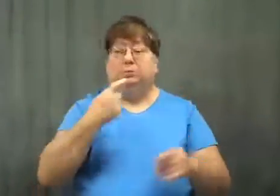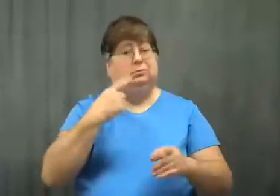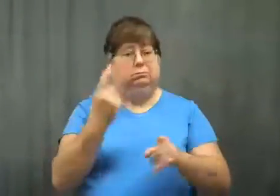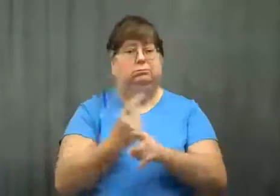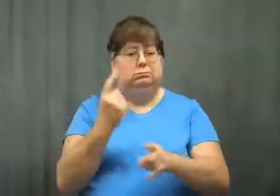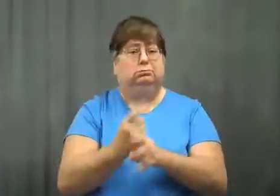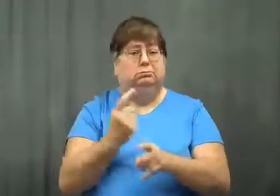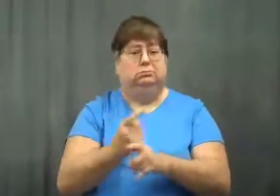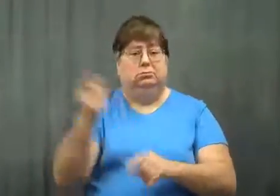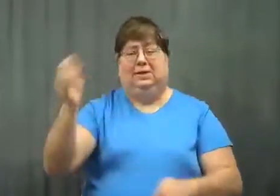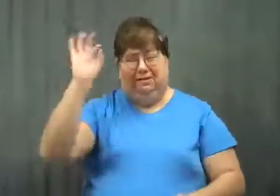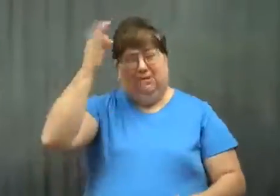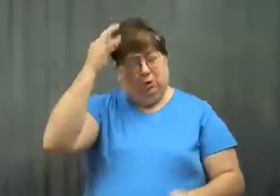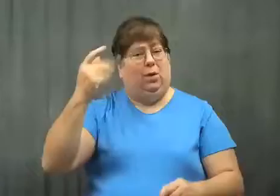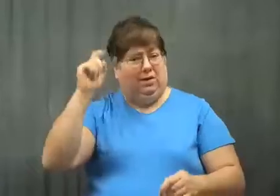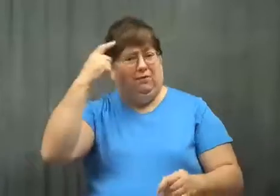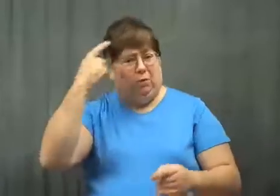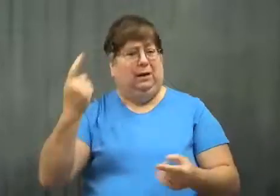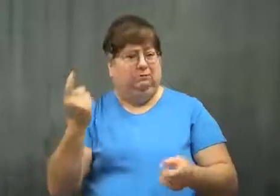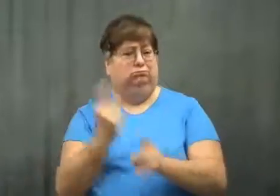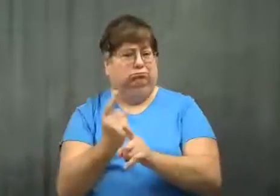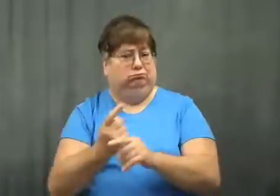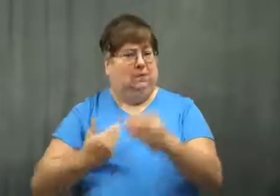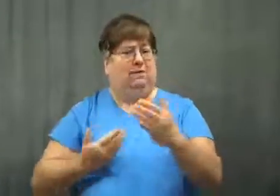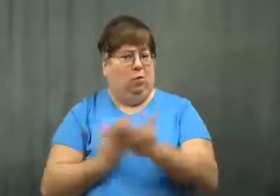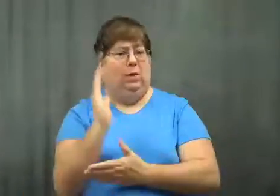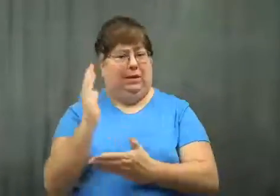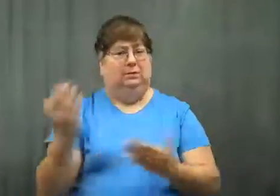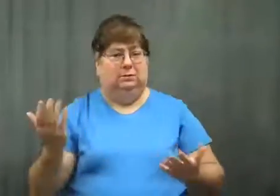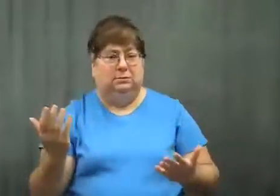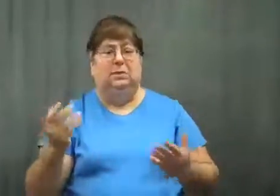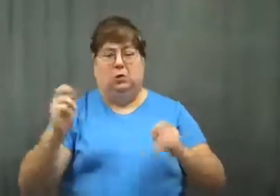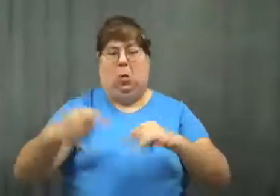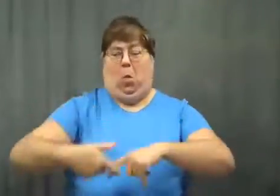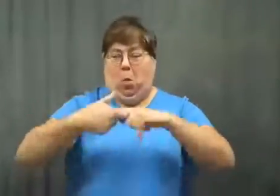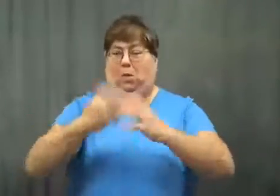The judge agreed with that, so some parts of the law were held in abeyance